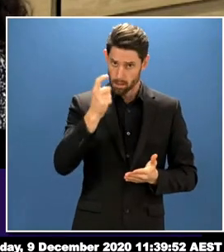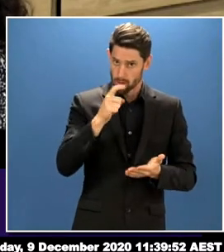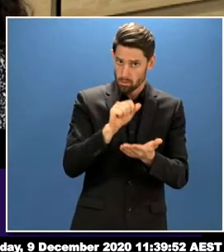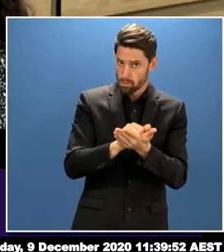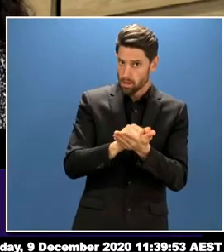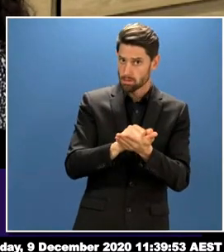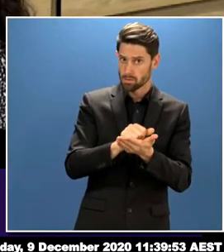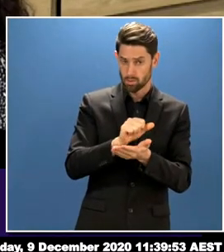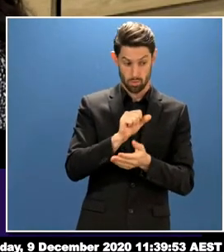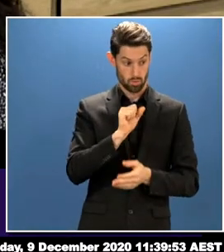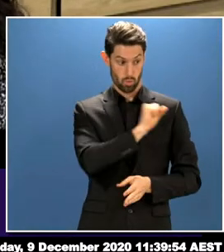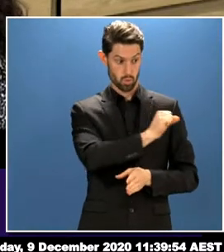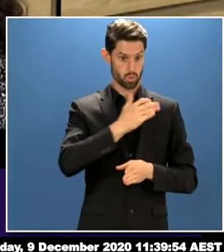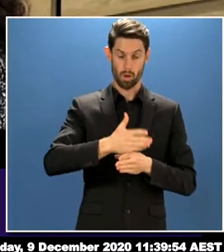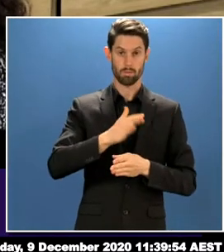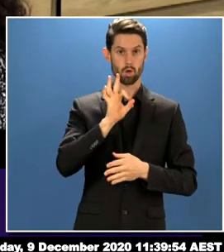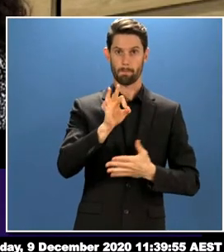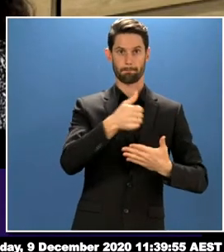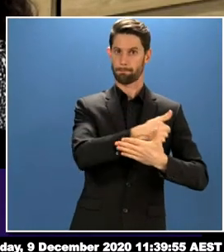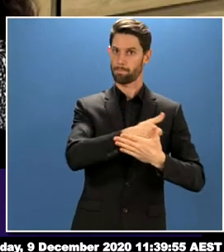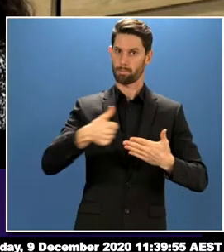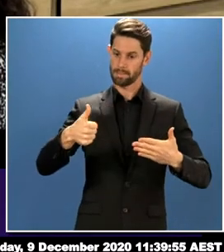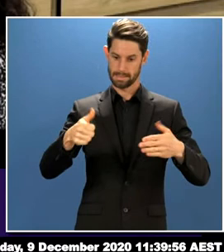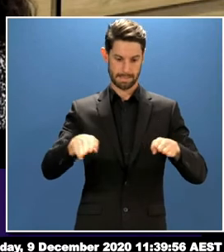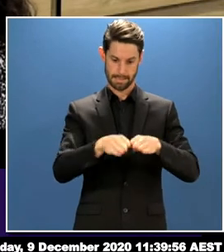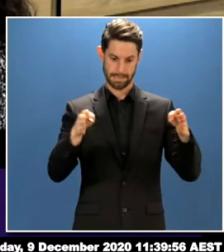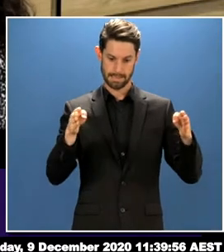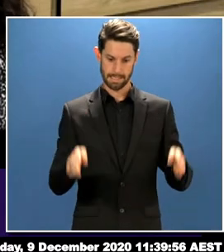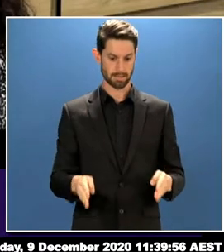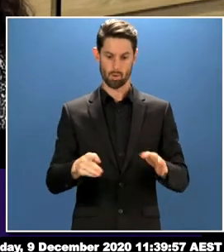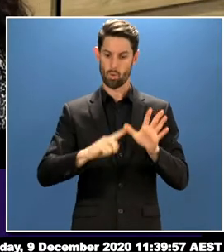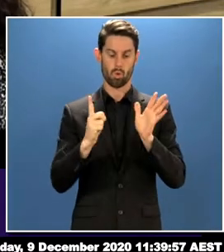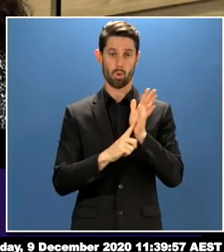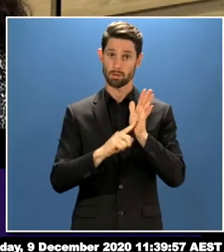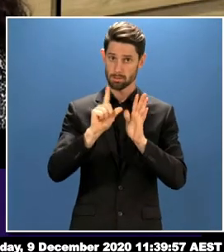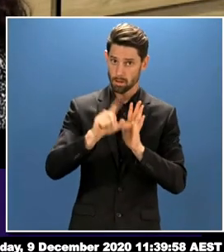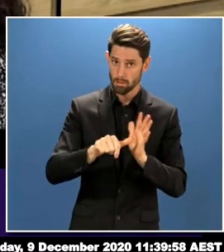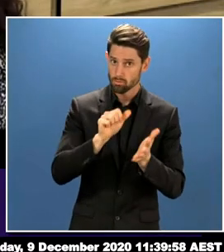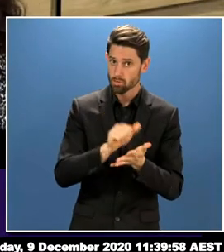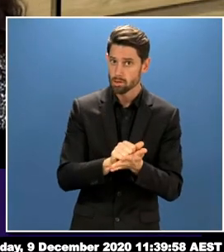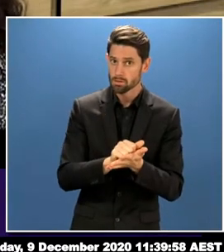or in a role where you are permanently sitting behind a desk, are you? No.